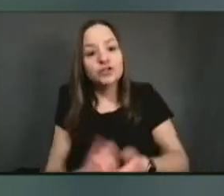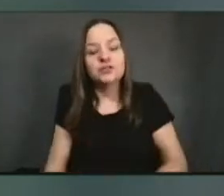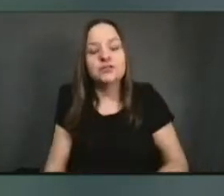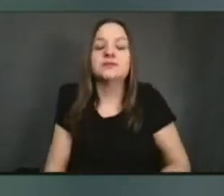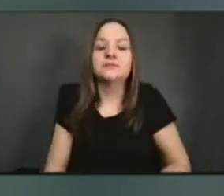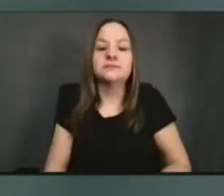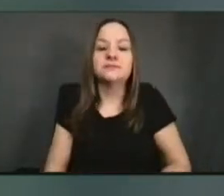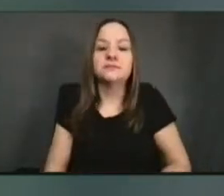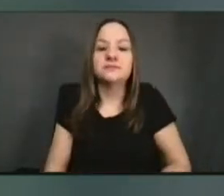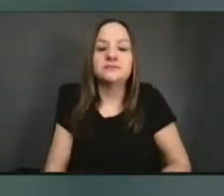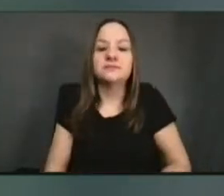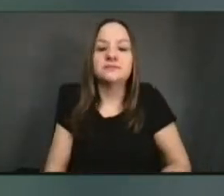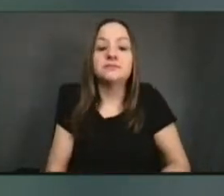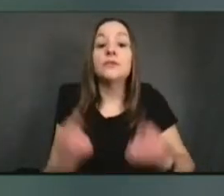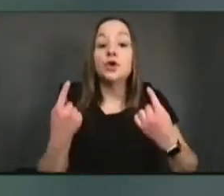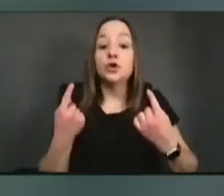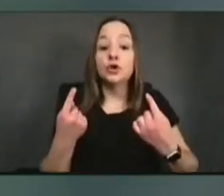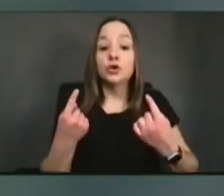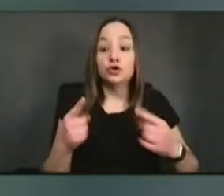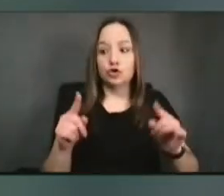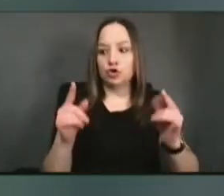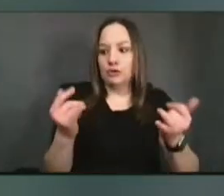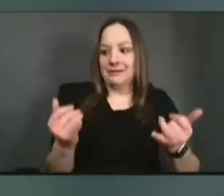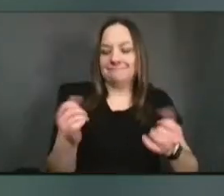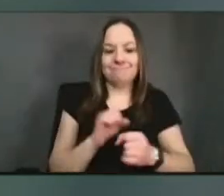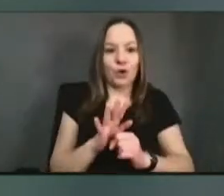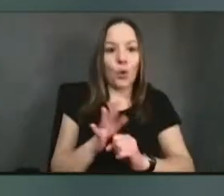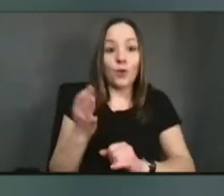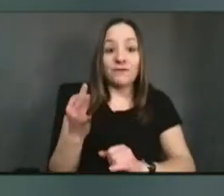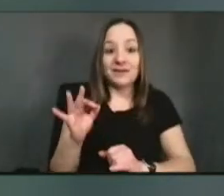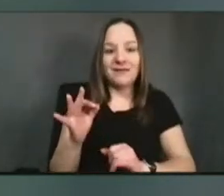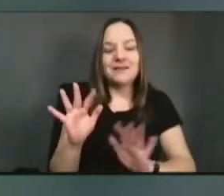answers to those questions. Um